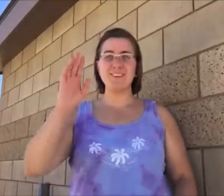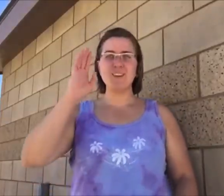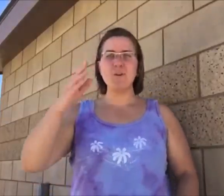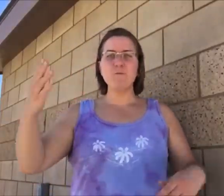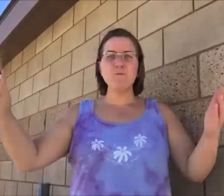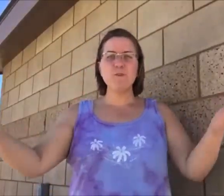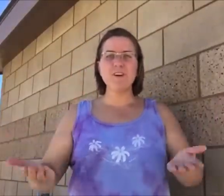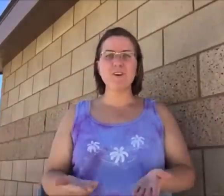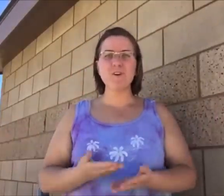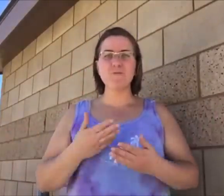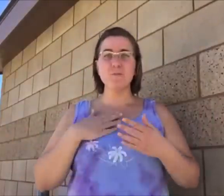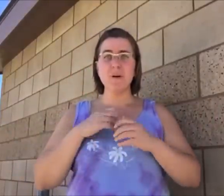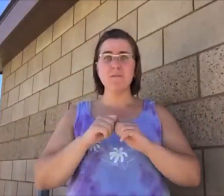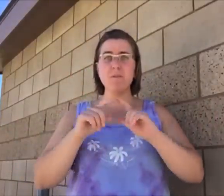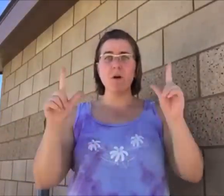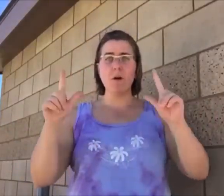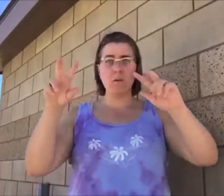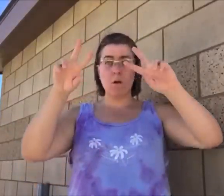Hello, welcome to my vlog